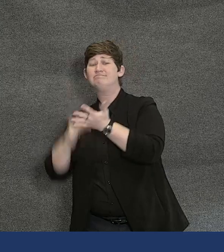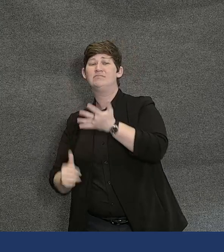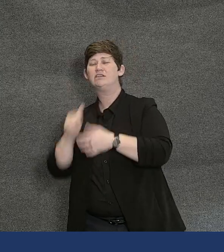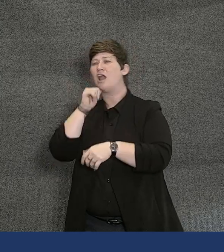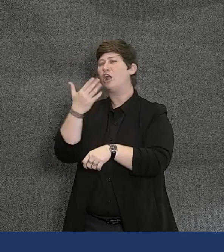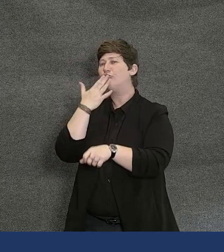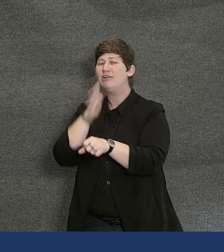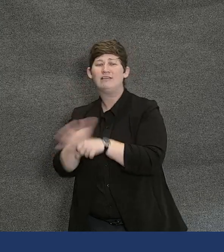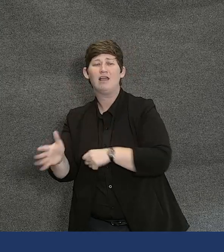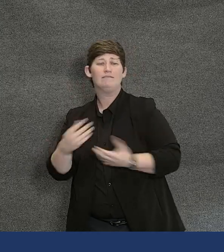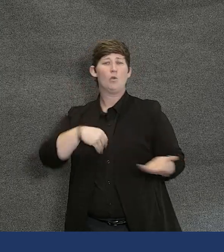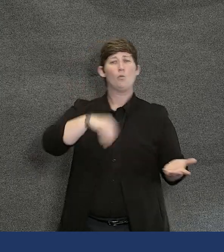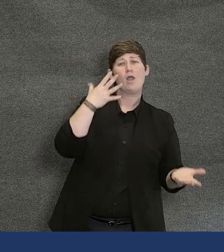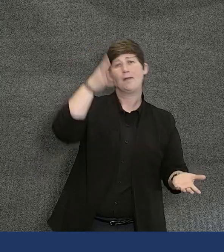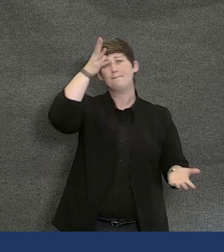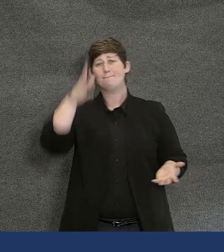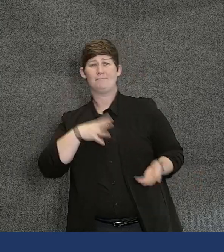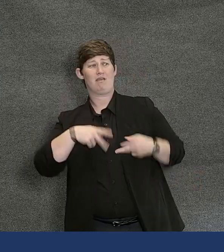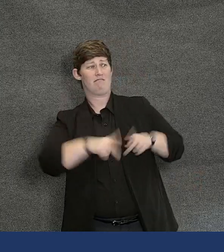You had to have property, you had